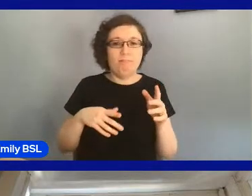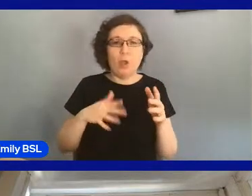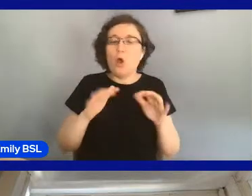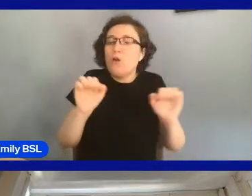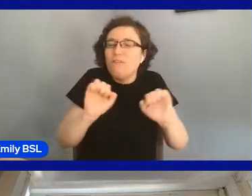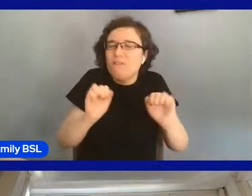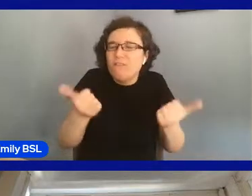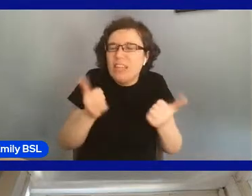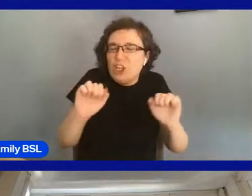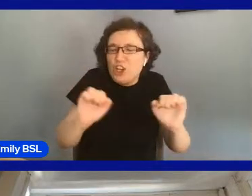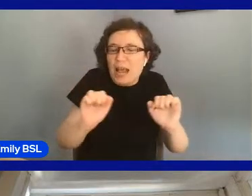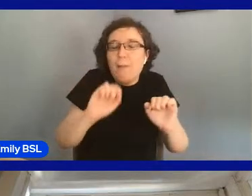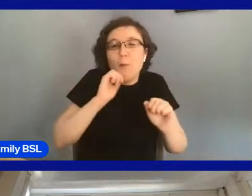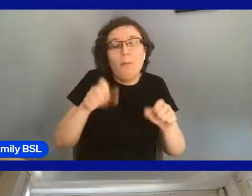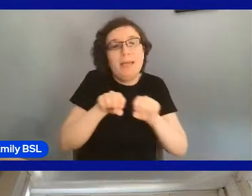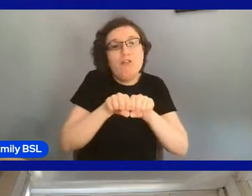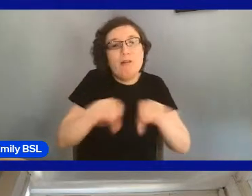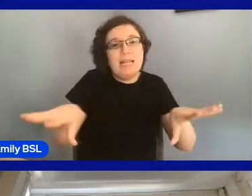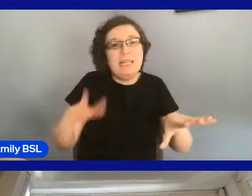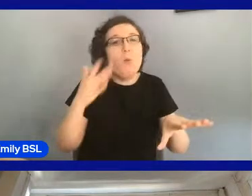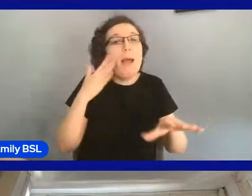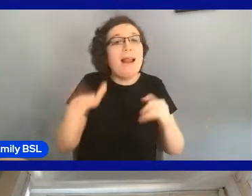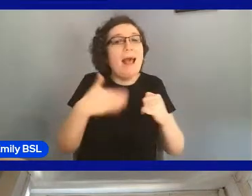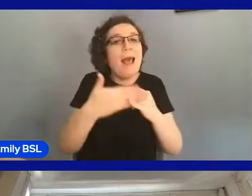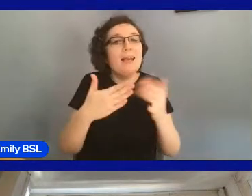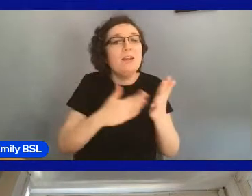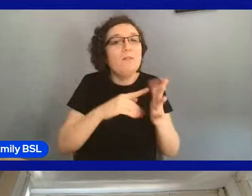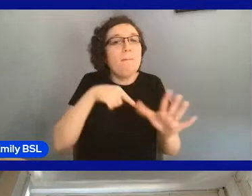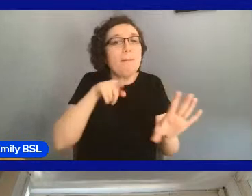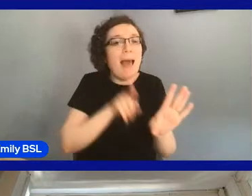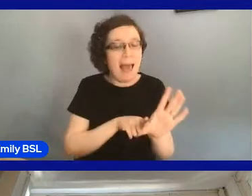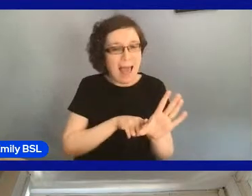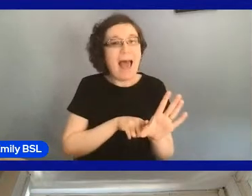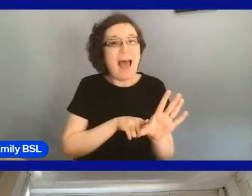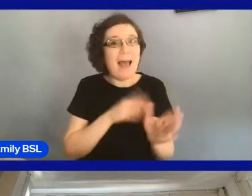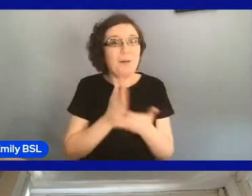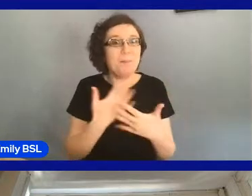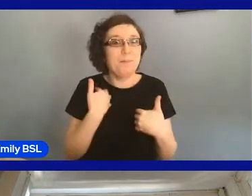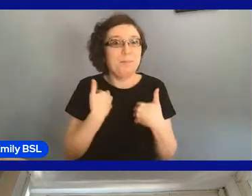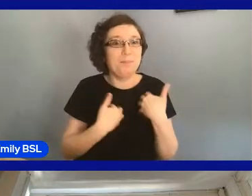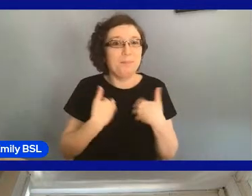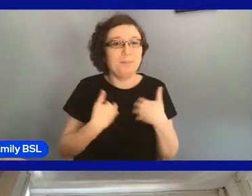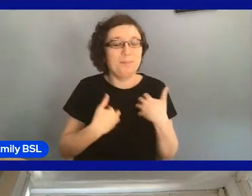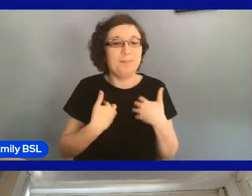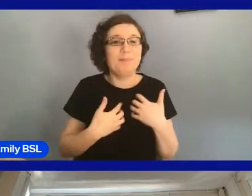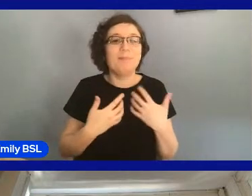things. So we have kind of got into a really good state with it.